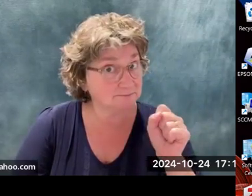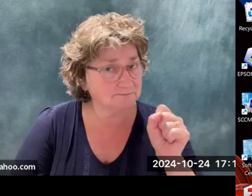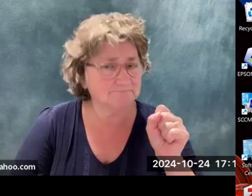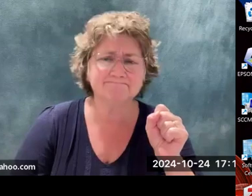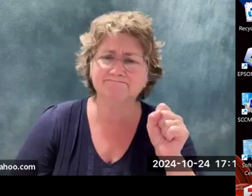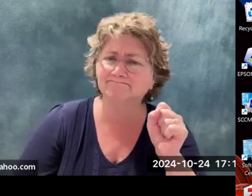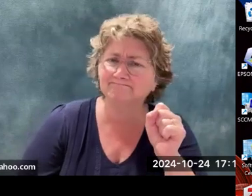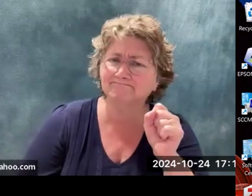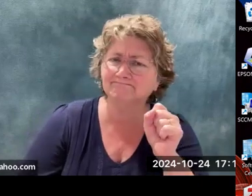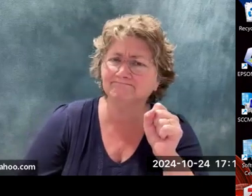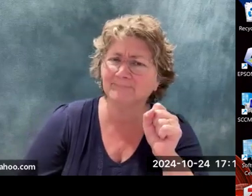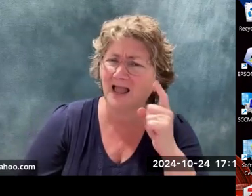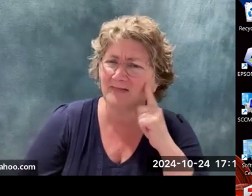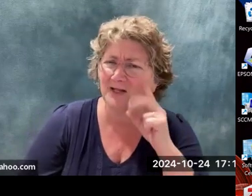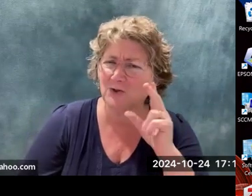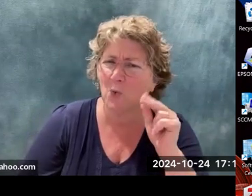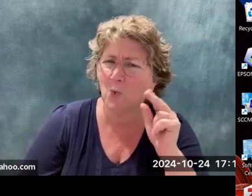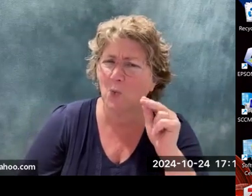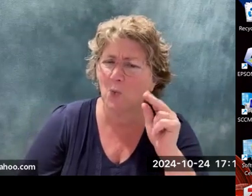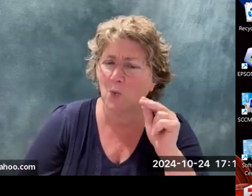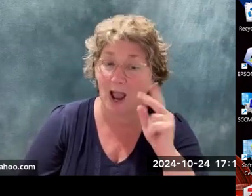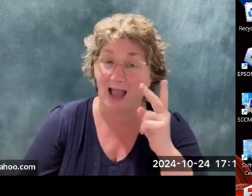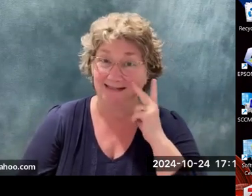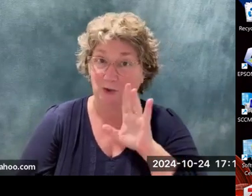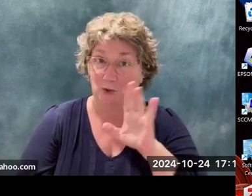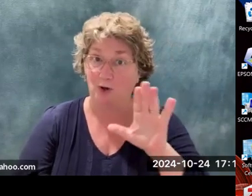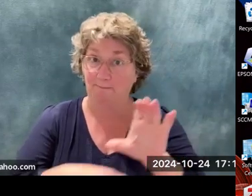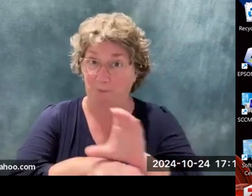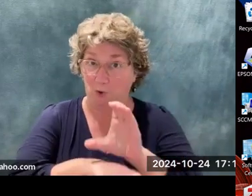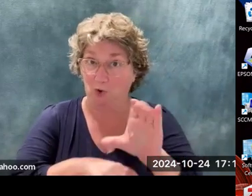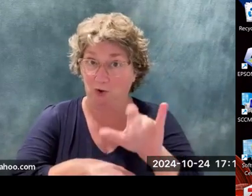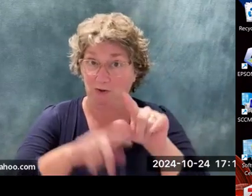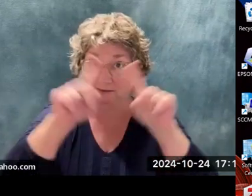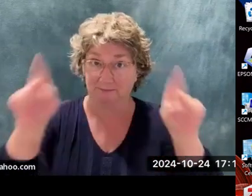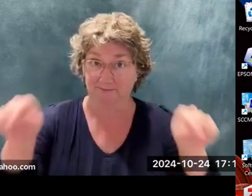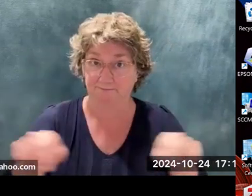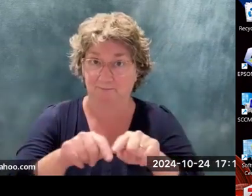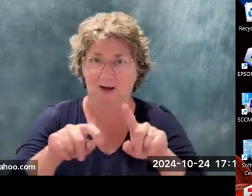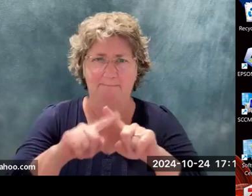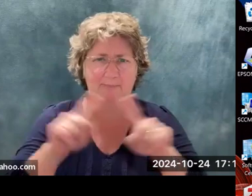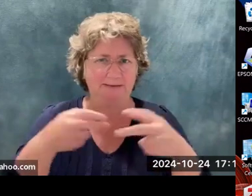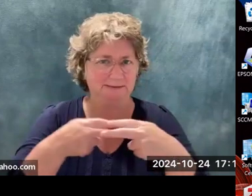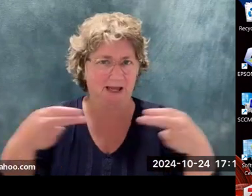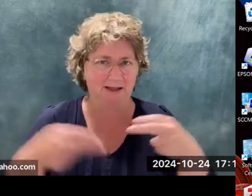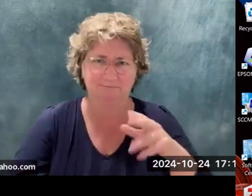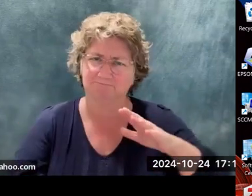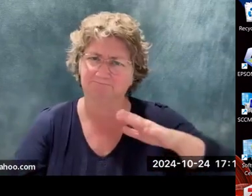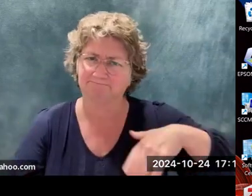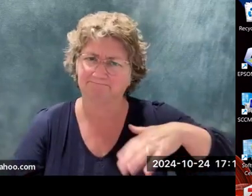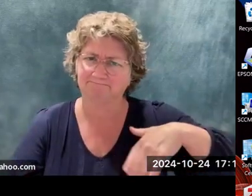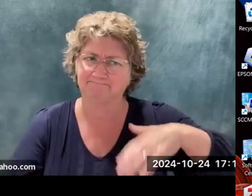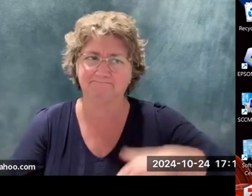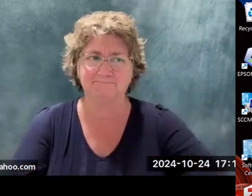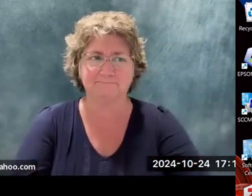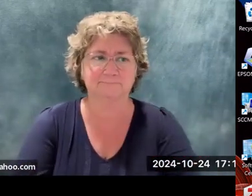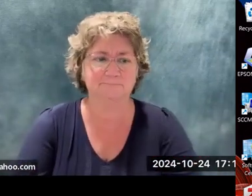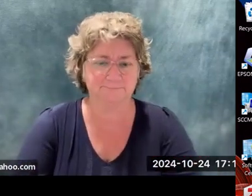I don't think so. You don't think so. Well, I see your screen, but not a slide yet. You don't see the slides. Okay. That means